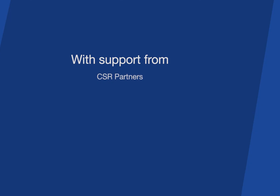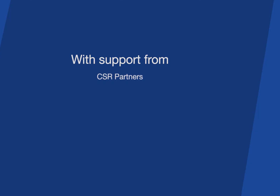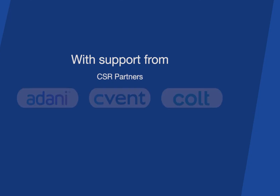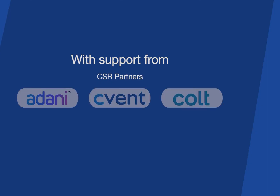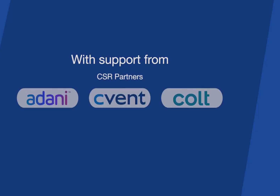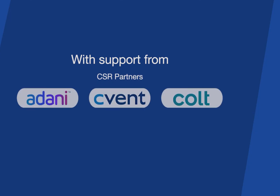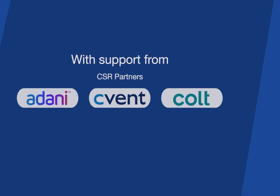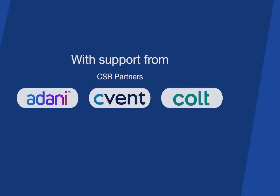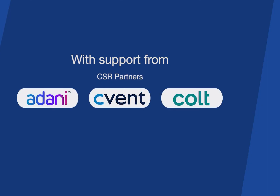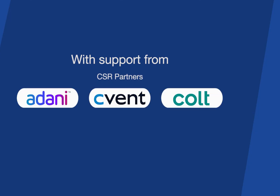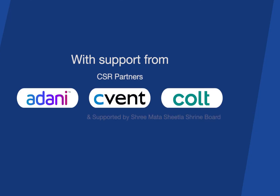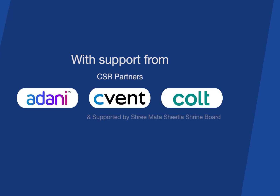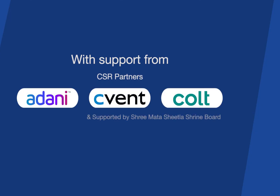you